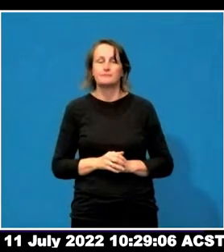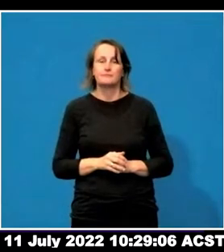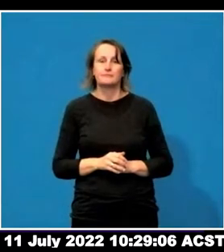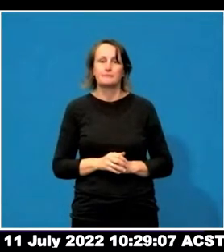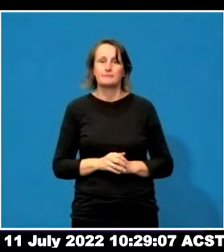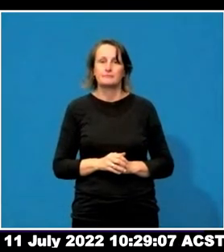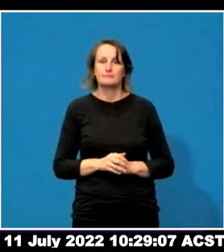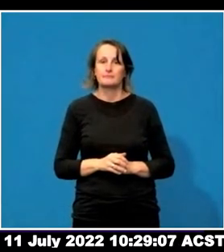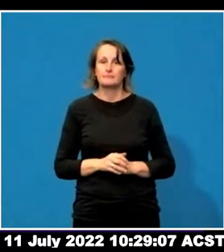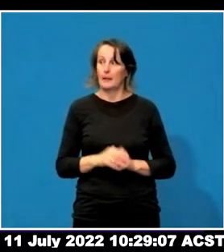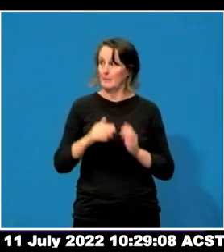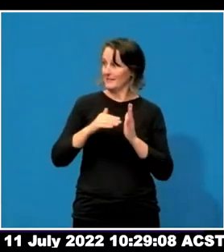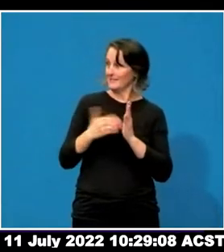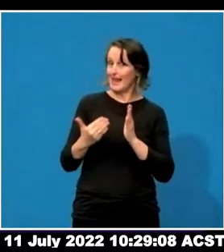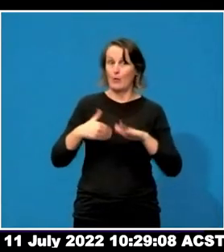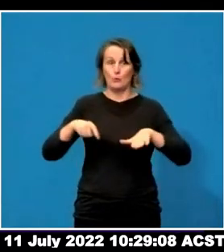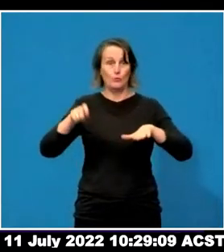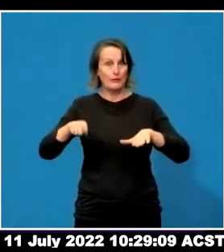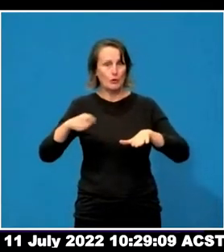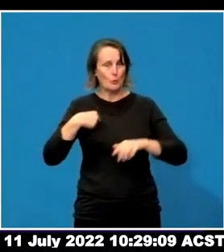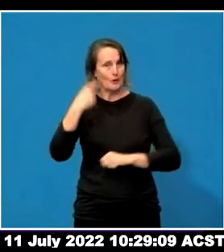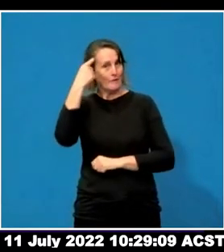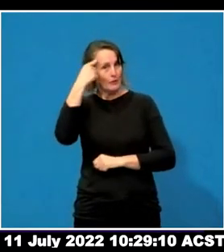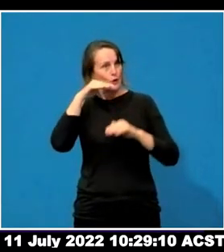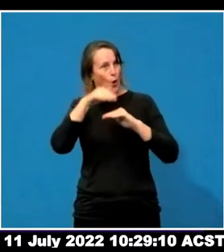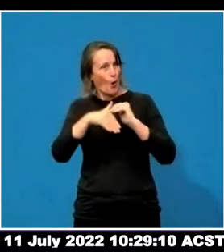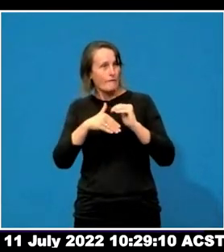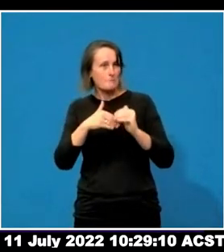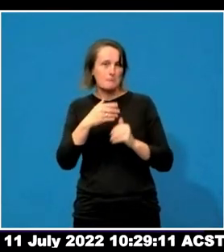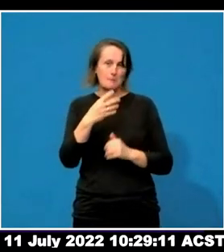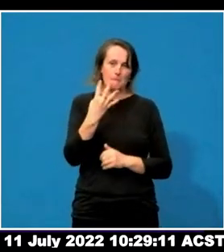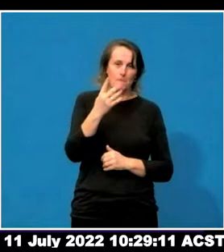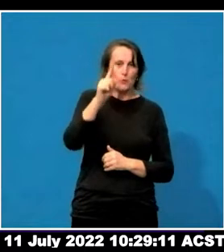hearing is considering the position of around 4,000 First Nations people with